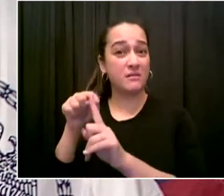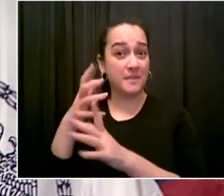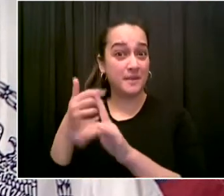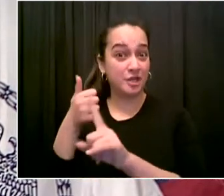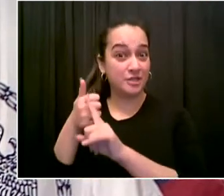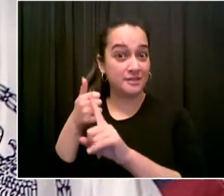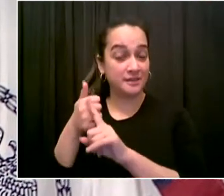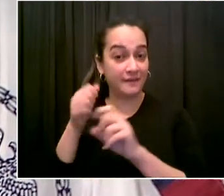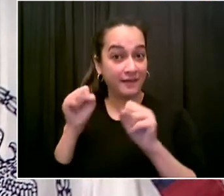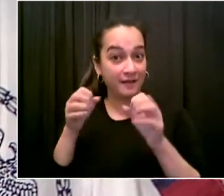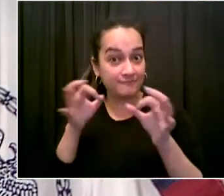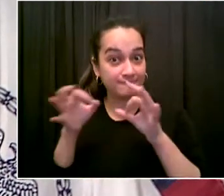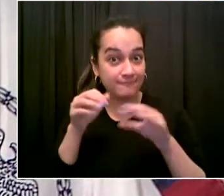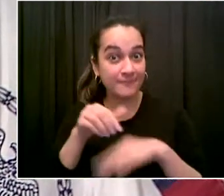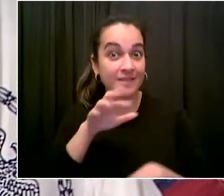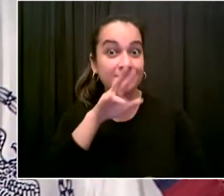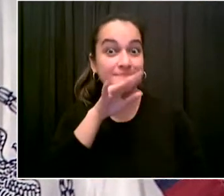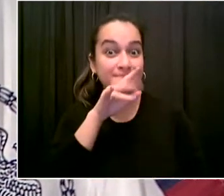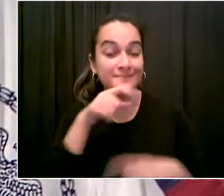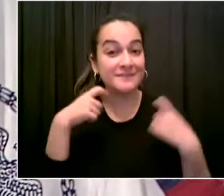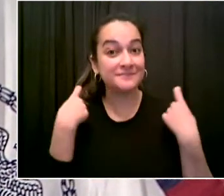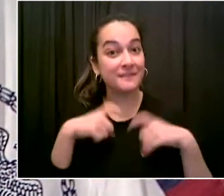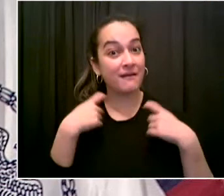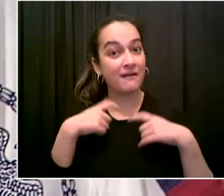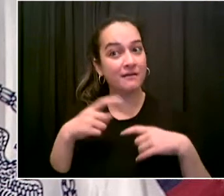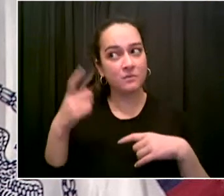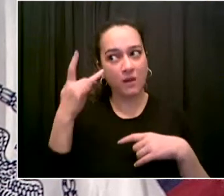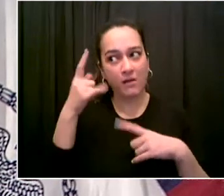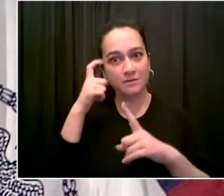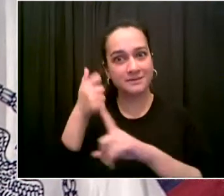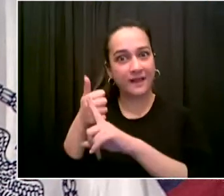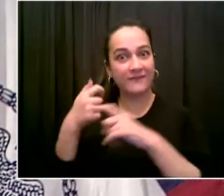IF GEORGIA PESTANA HAS A W FEWORDS IN SPANISH I WOULD APPRECIATE THAT I WOULD